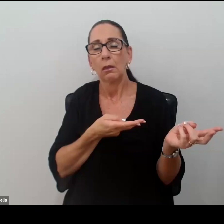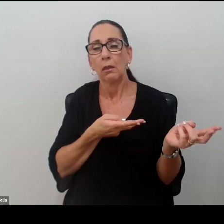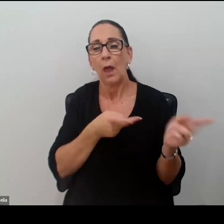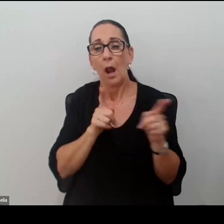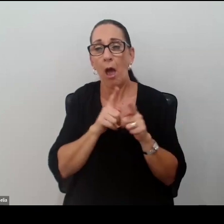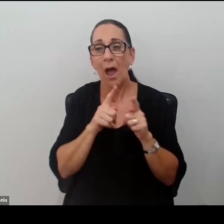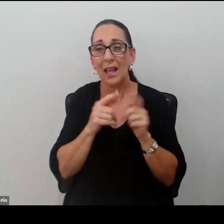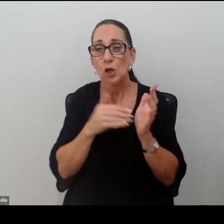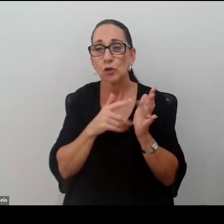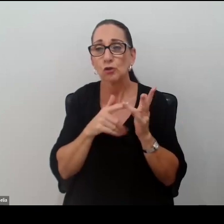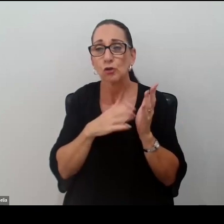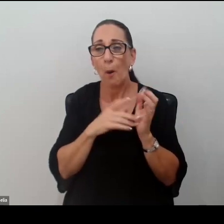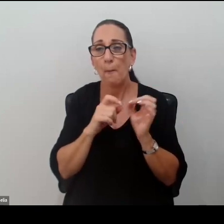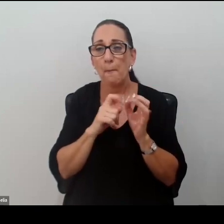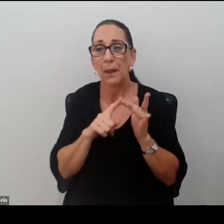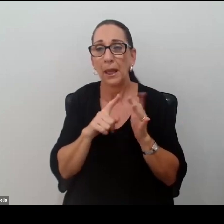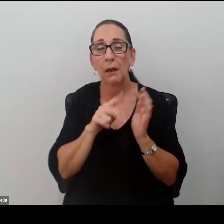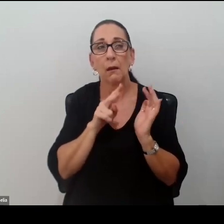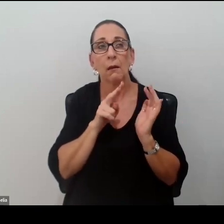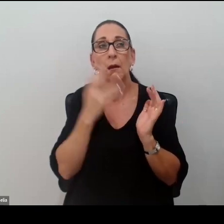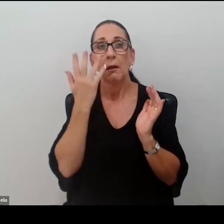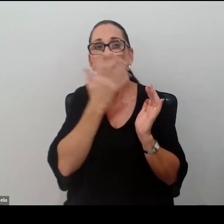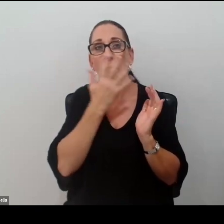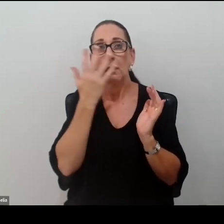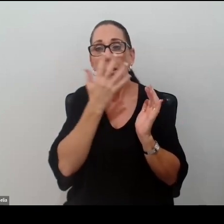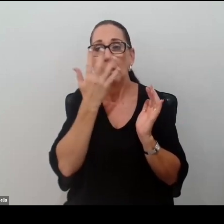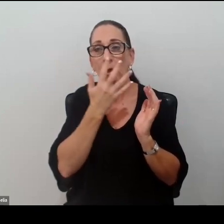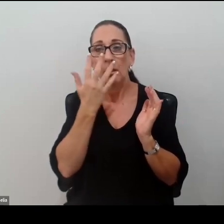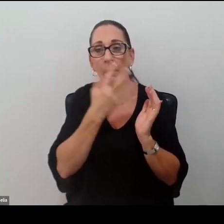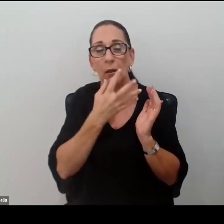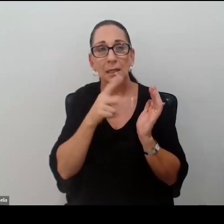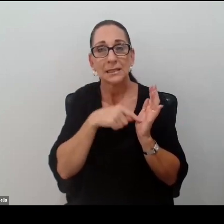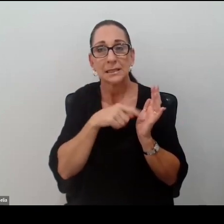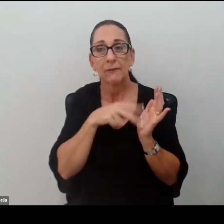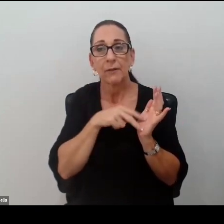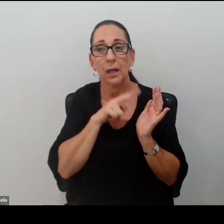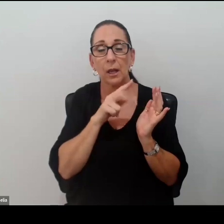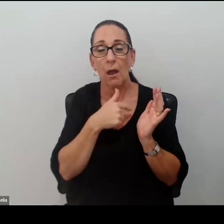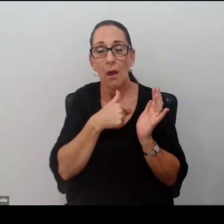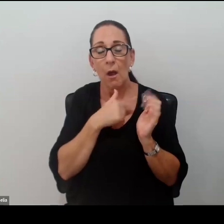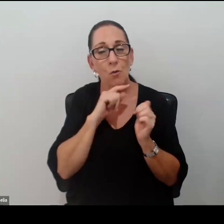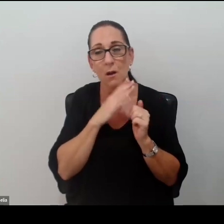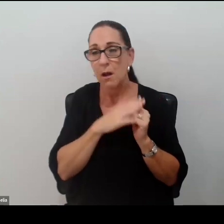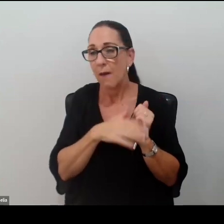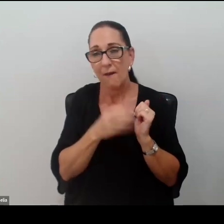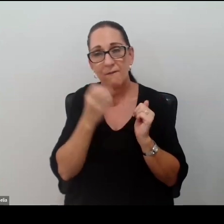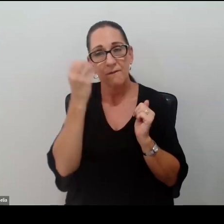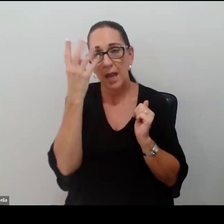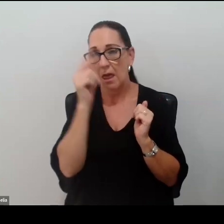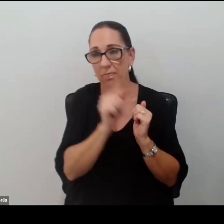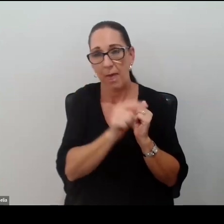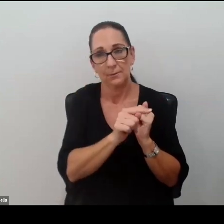The visceral reaction will never leave me. And so it was both astounding and unsurprising